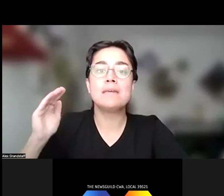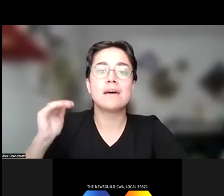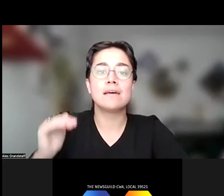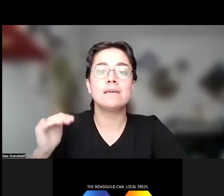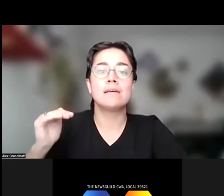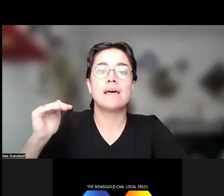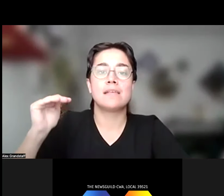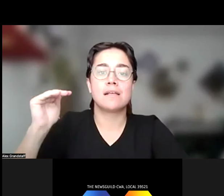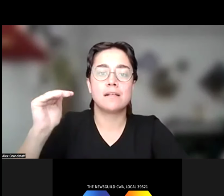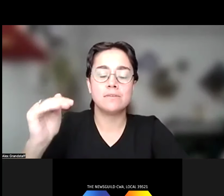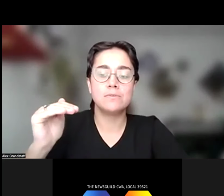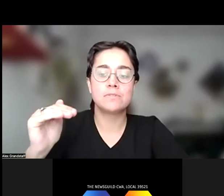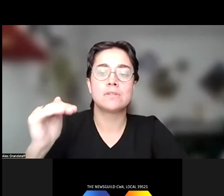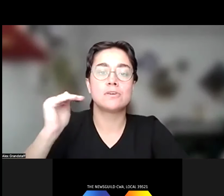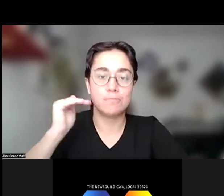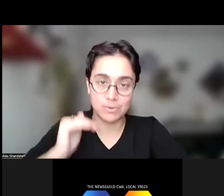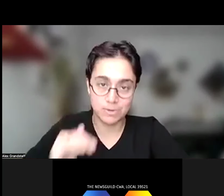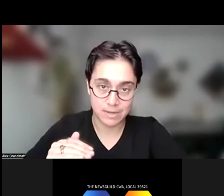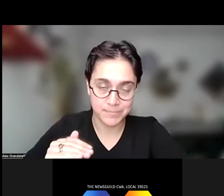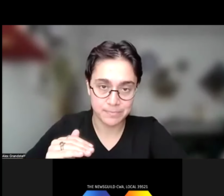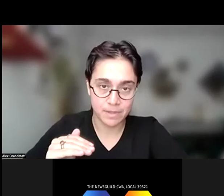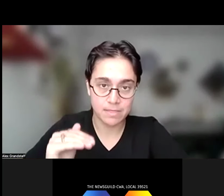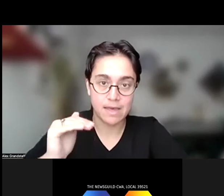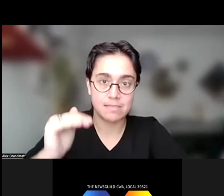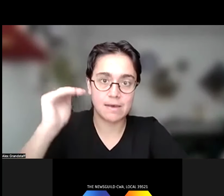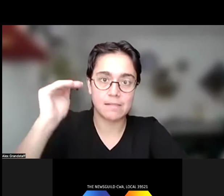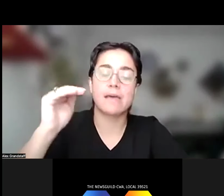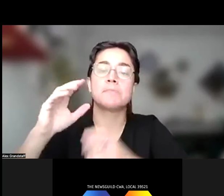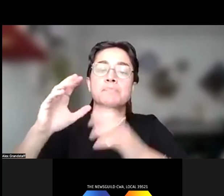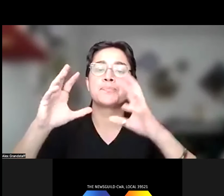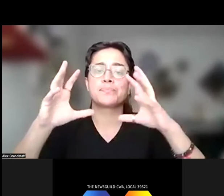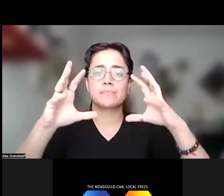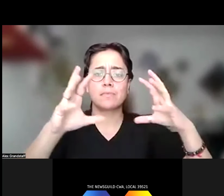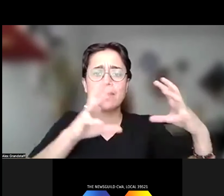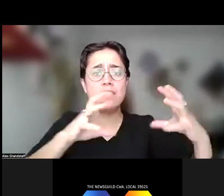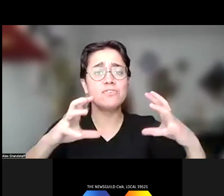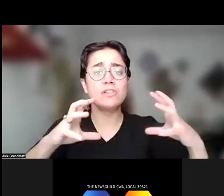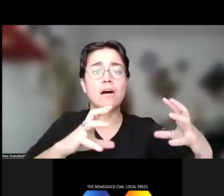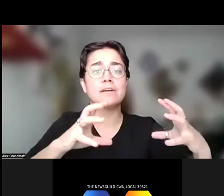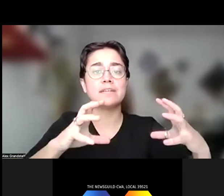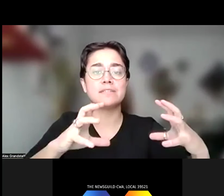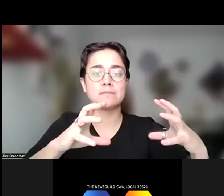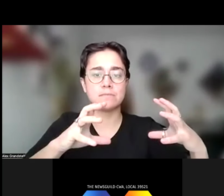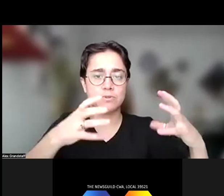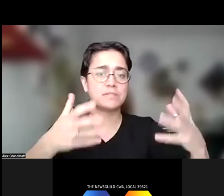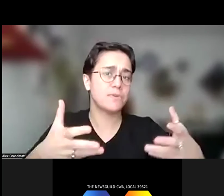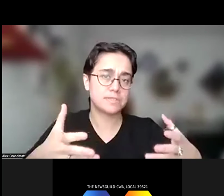influencing research. We want research to be done that includes the community.